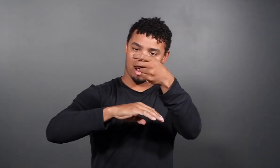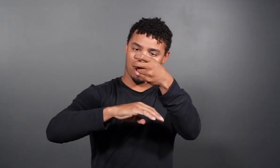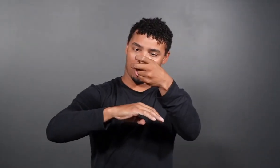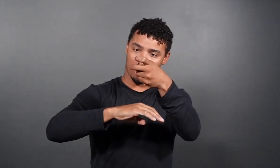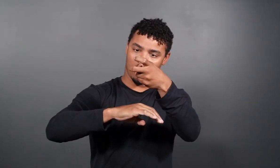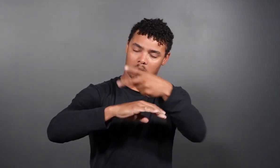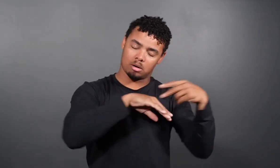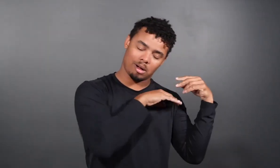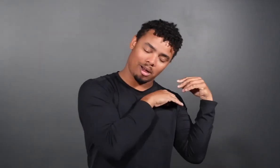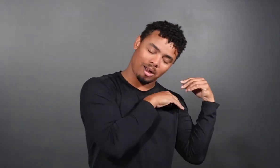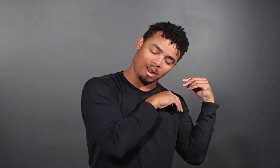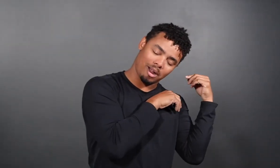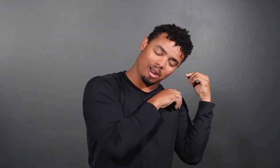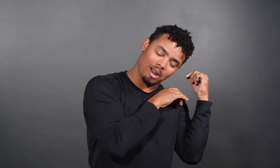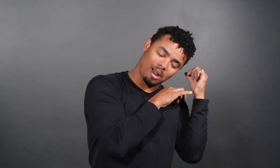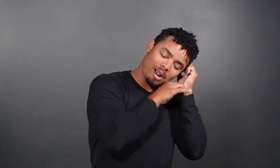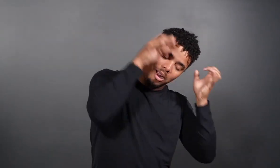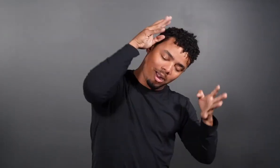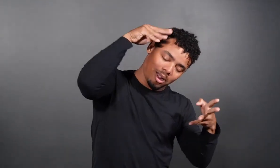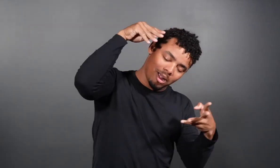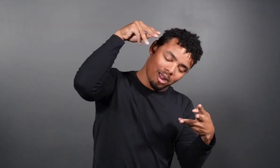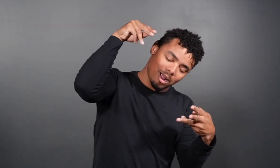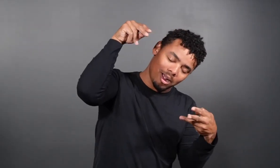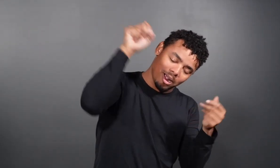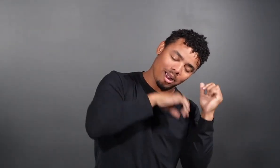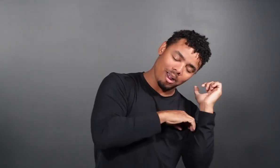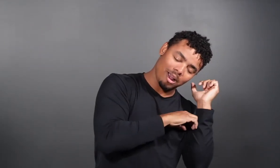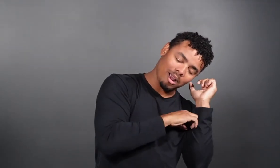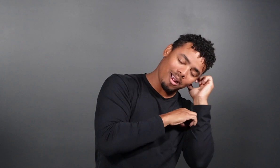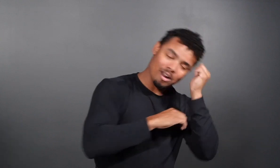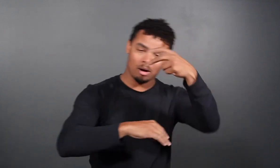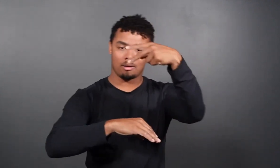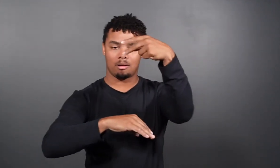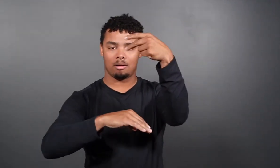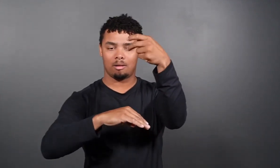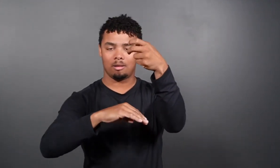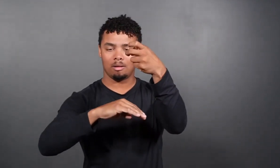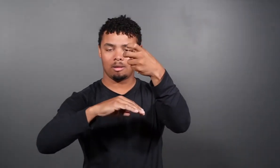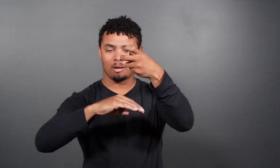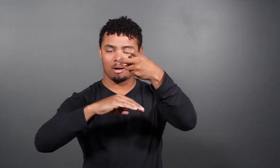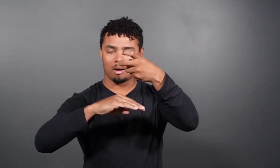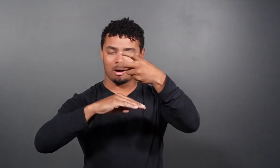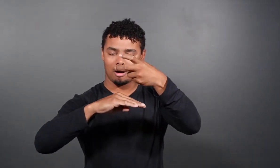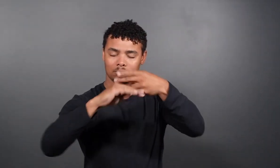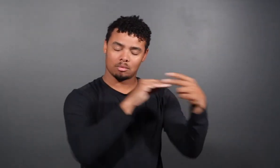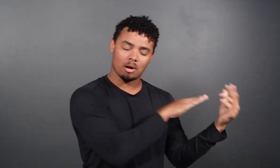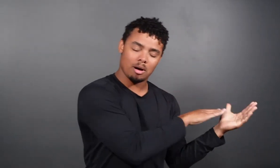and down she comes